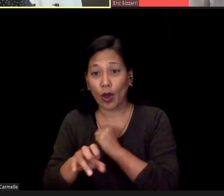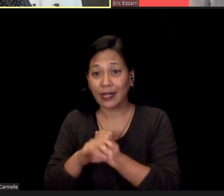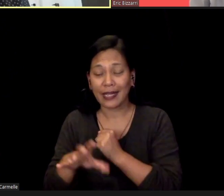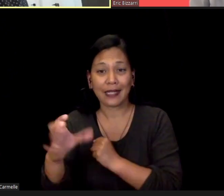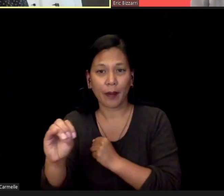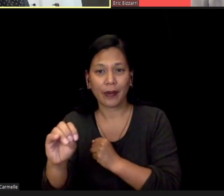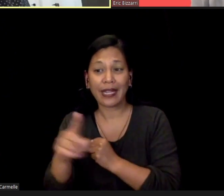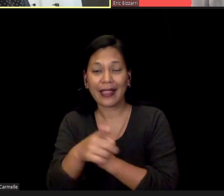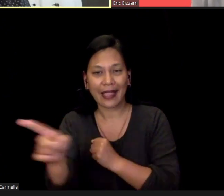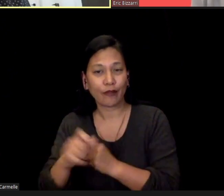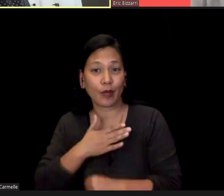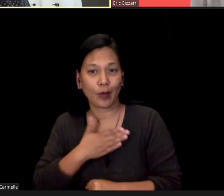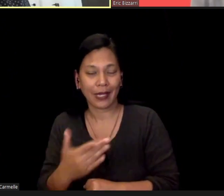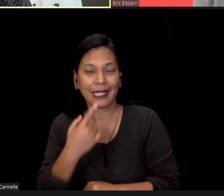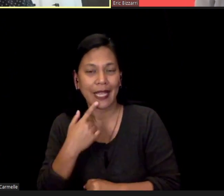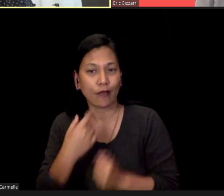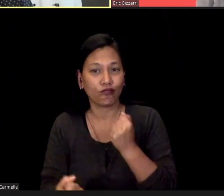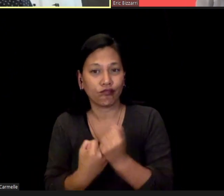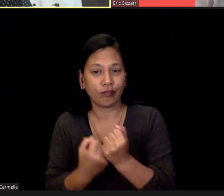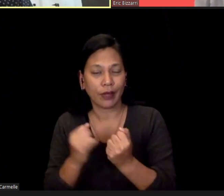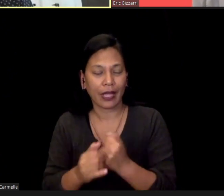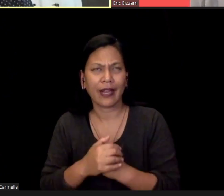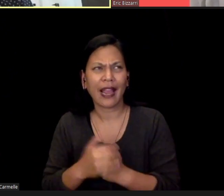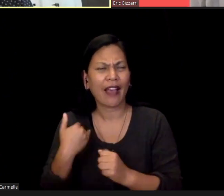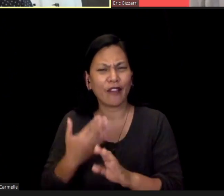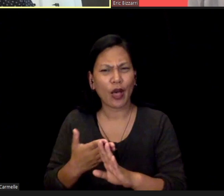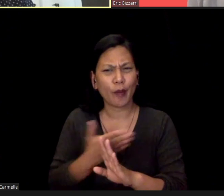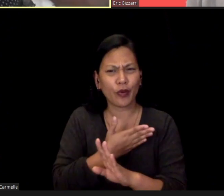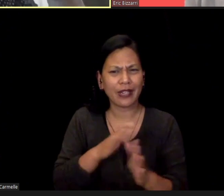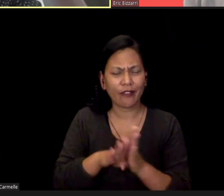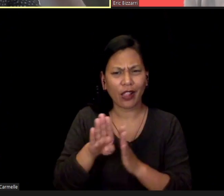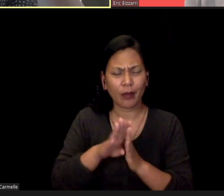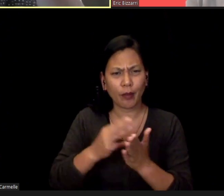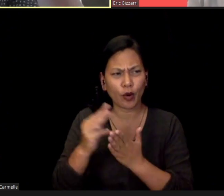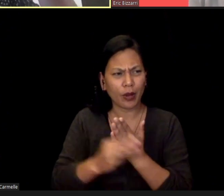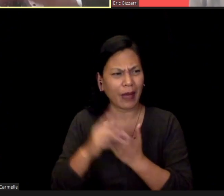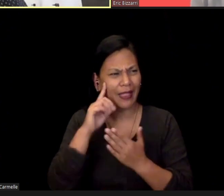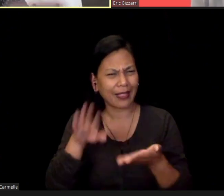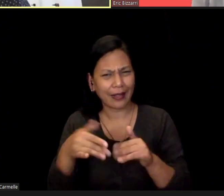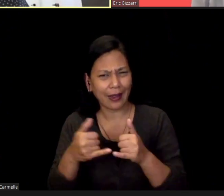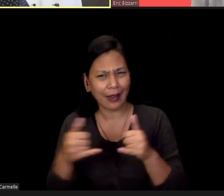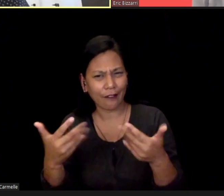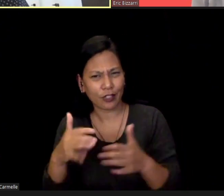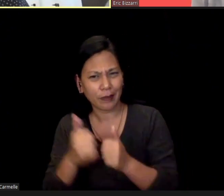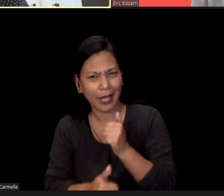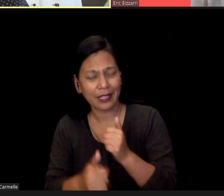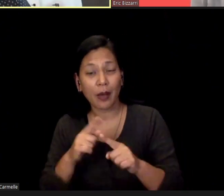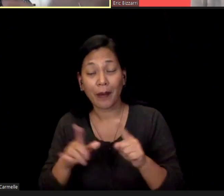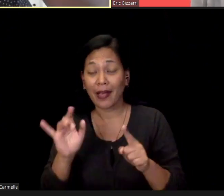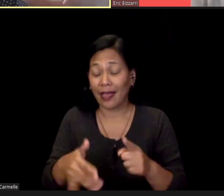There are, there's a pre-development program. I believe this year the deadline has passed, but that's a first come first serve again